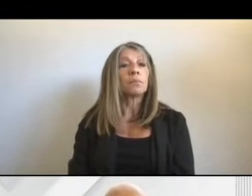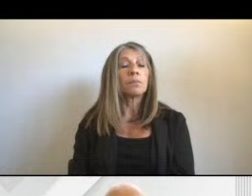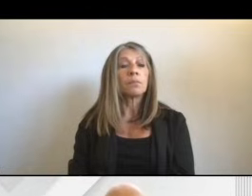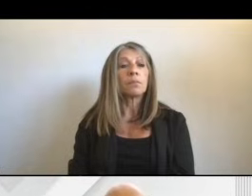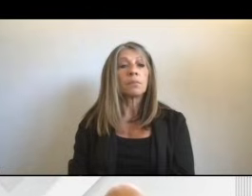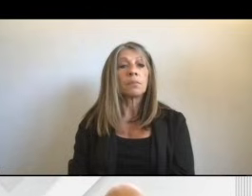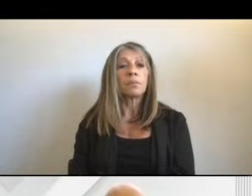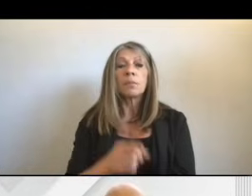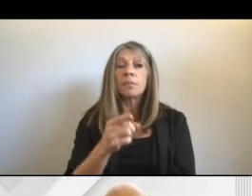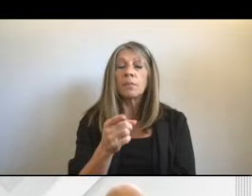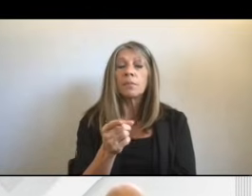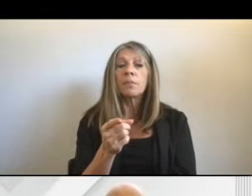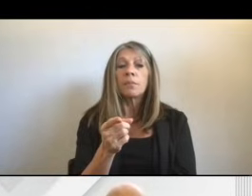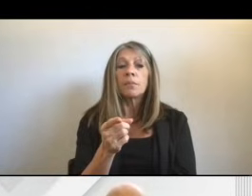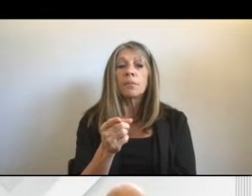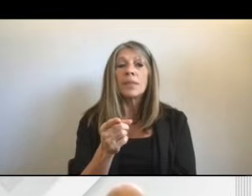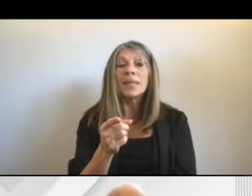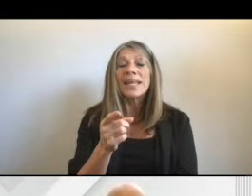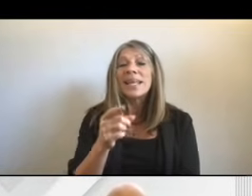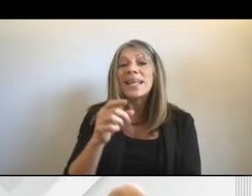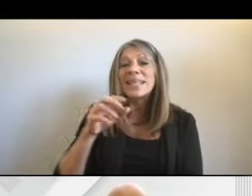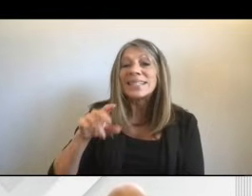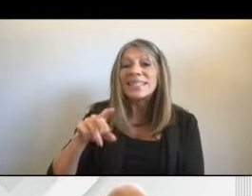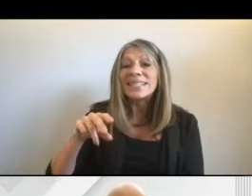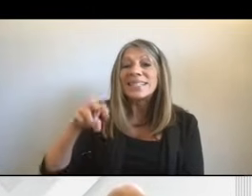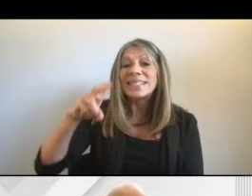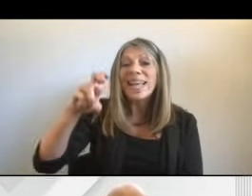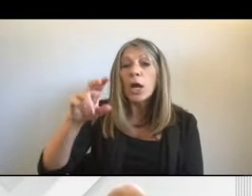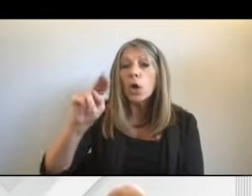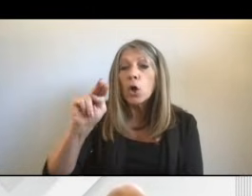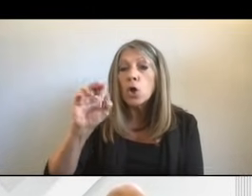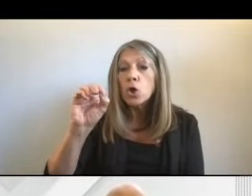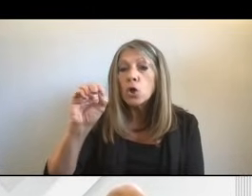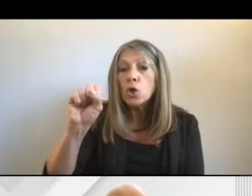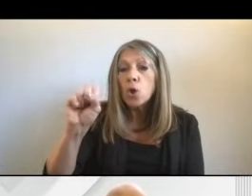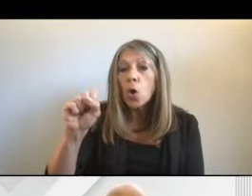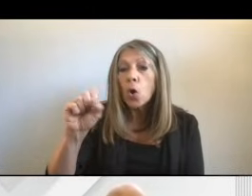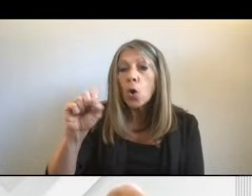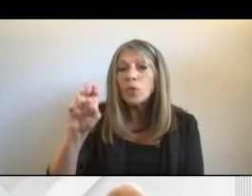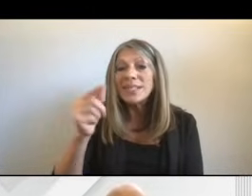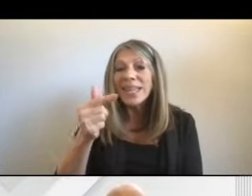You're stair nosing - and this is one of the reasons why open risers are not